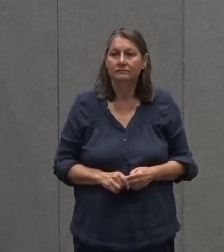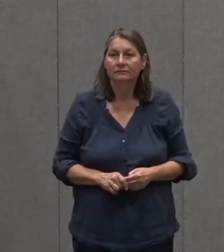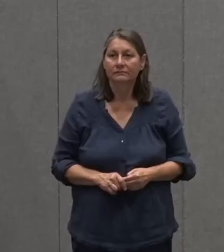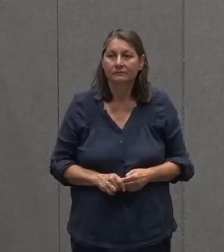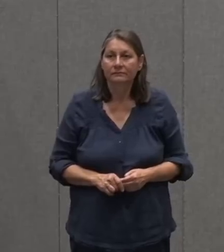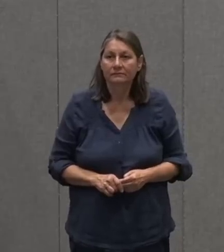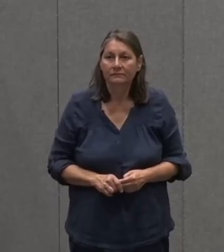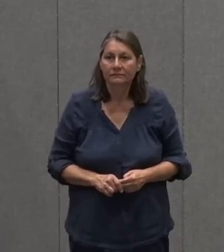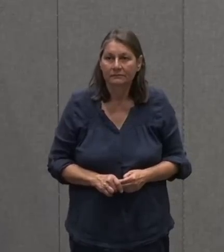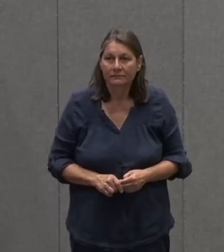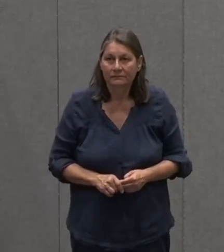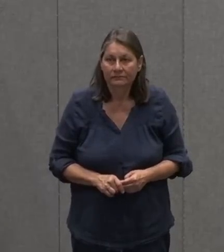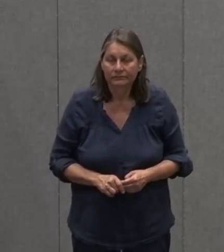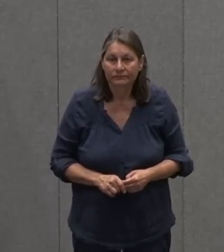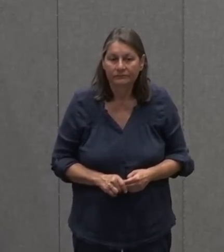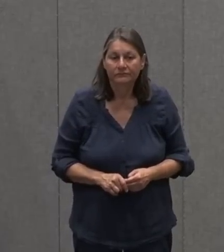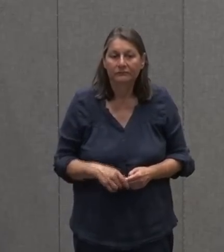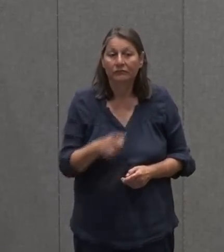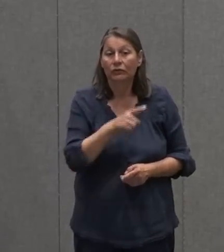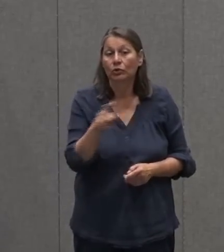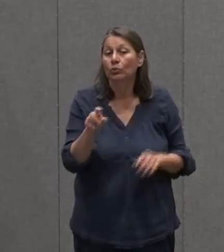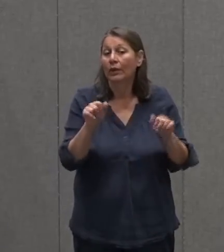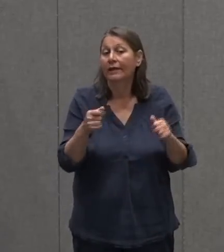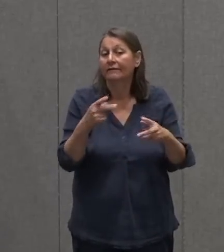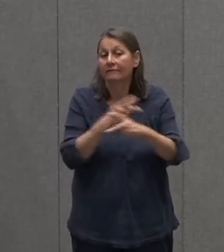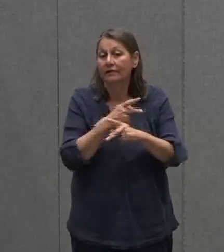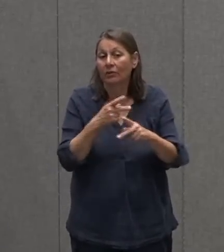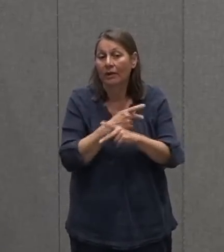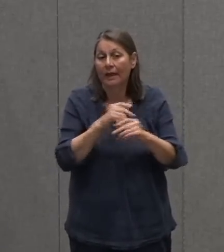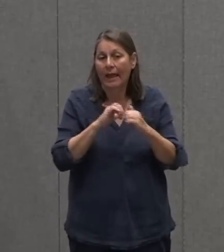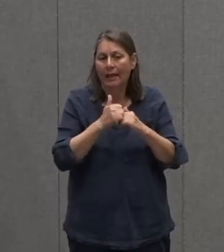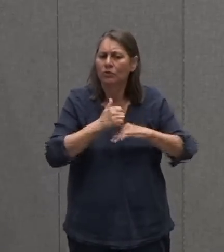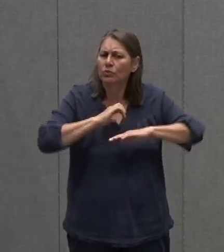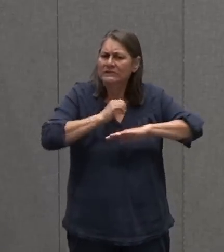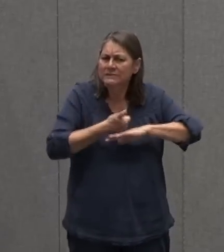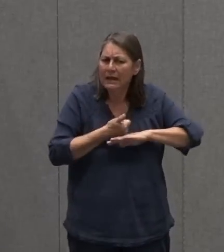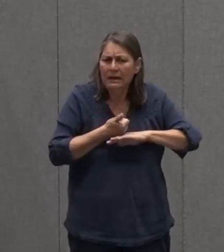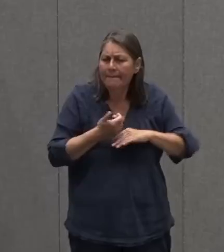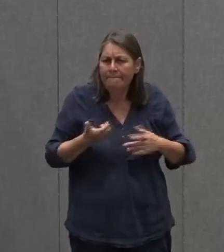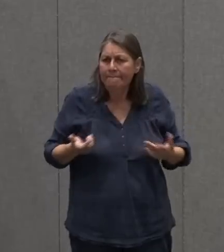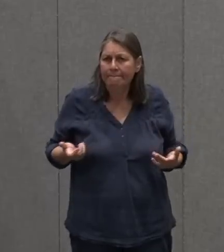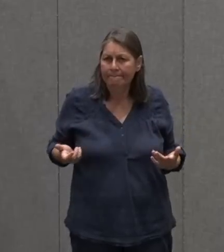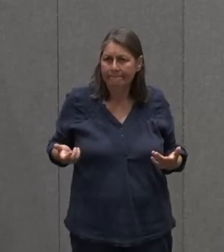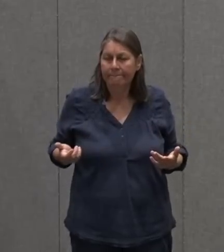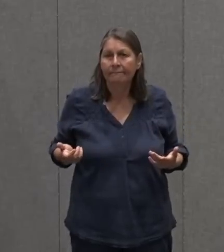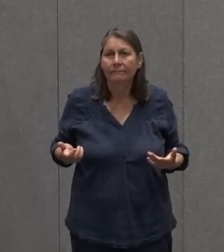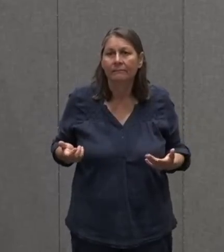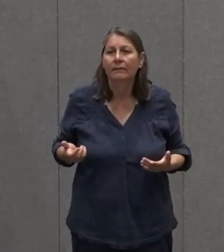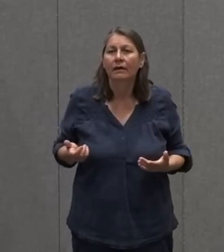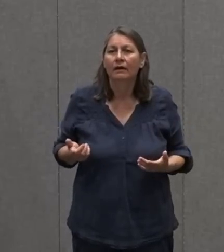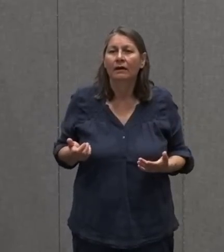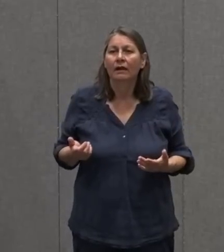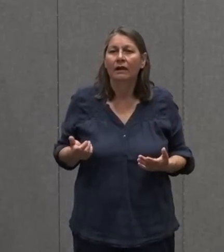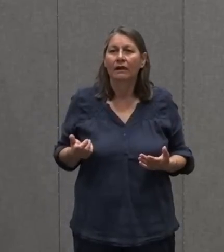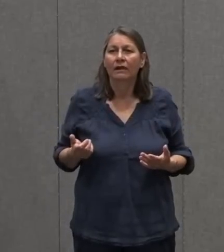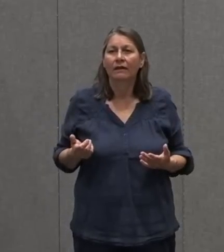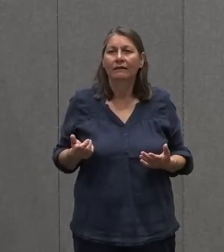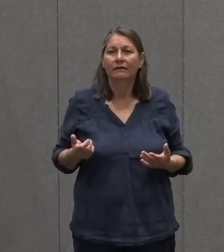and let's figure out how could we set this up so that this would be something that's not so hard.